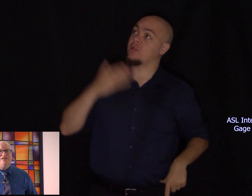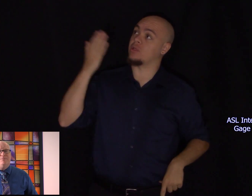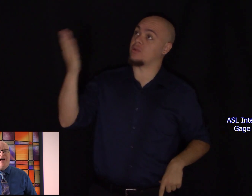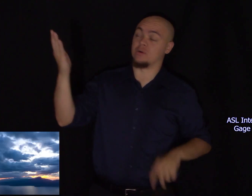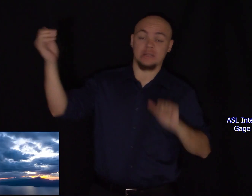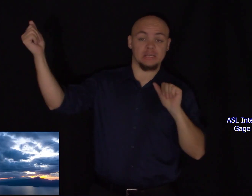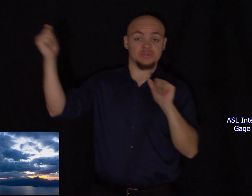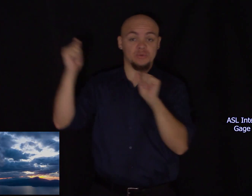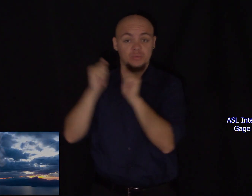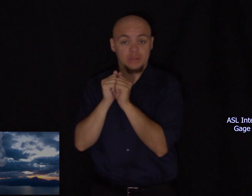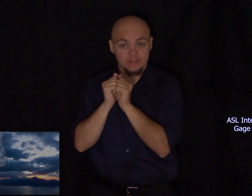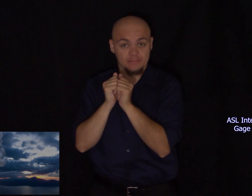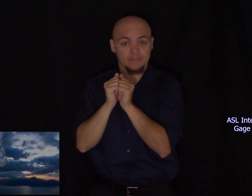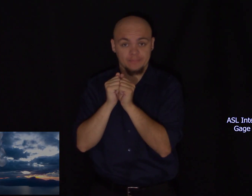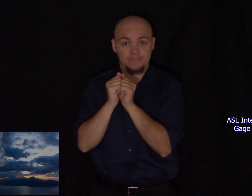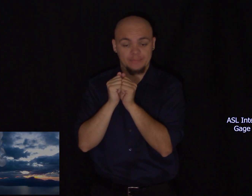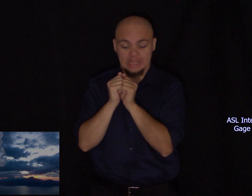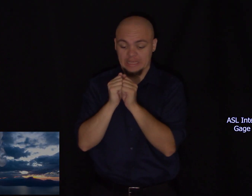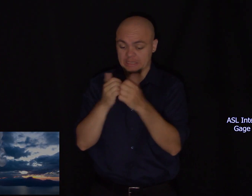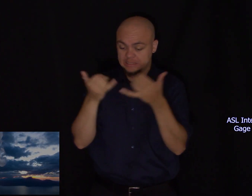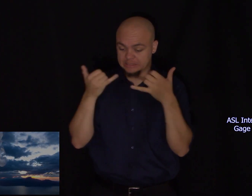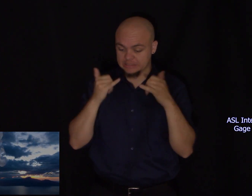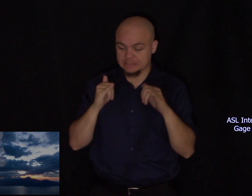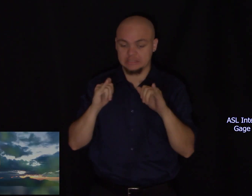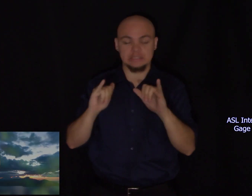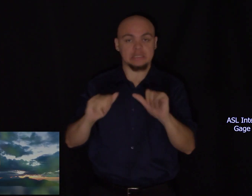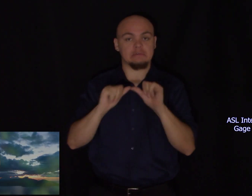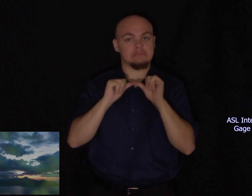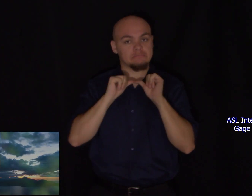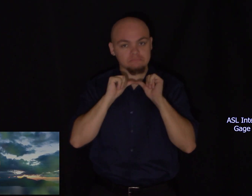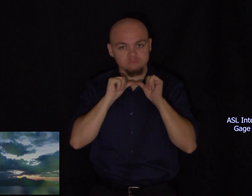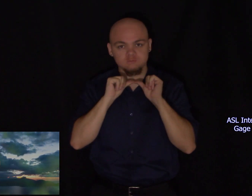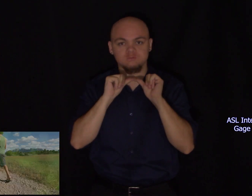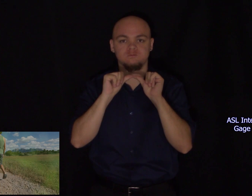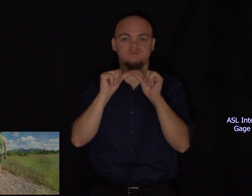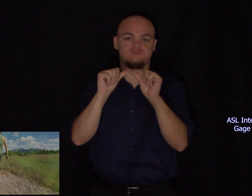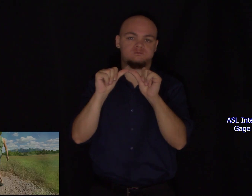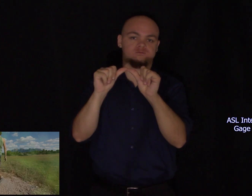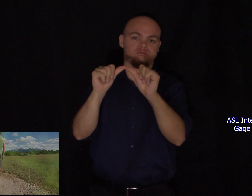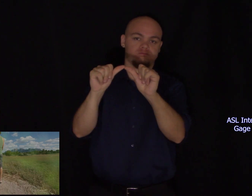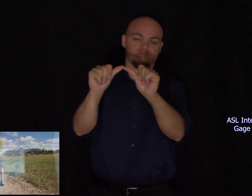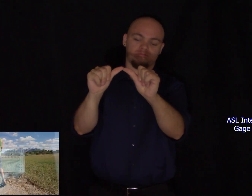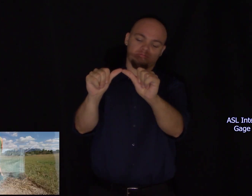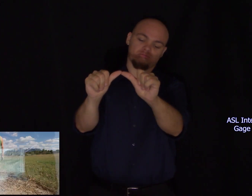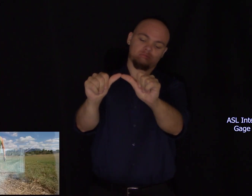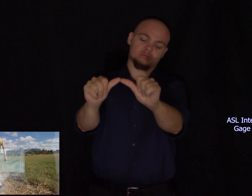it's about the Lord was with me through this and the Lord is still with me through this and